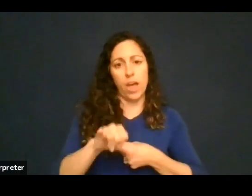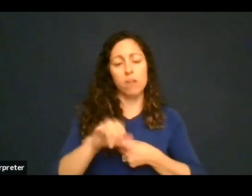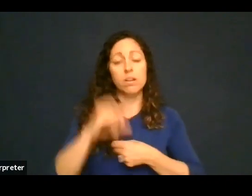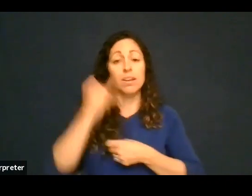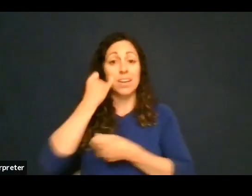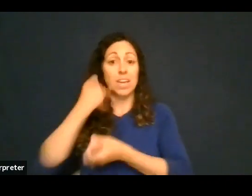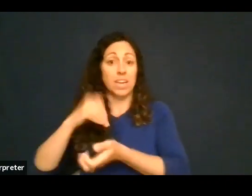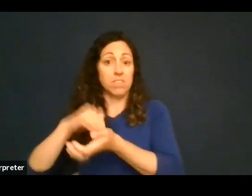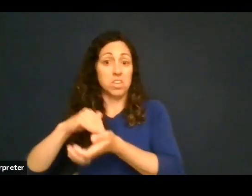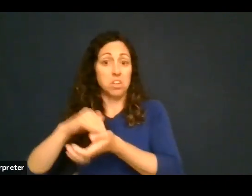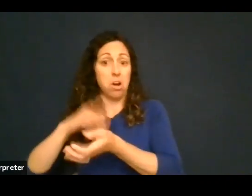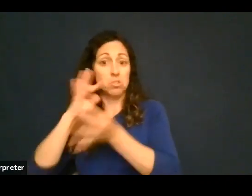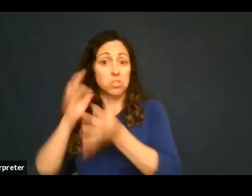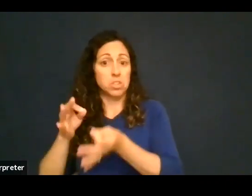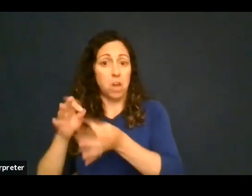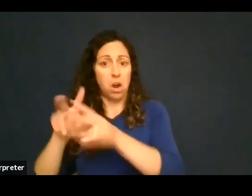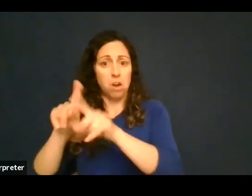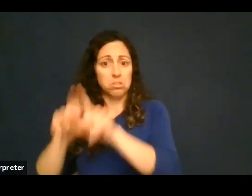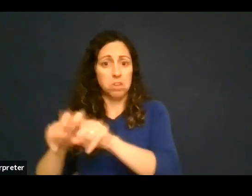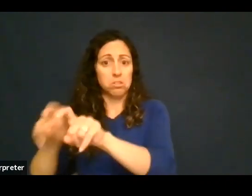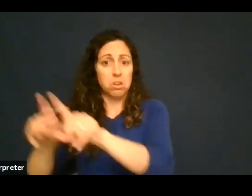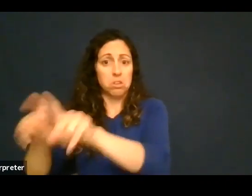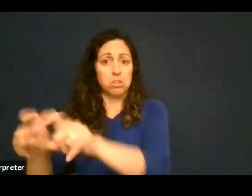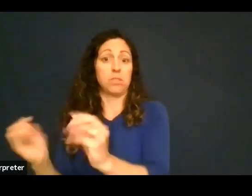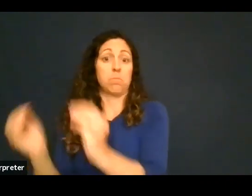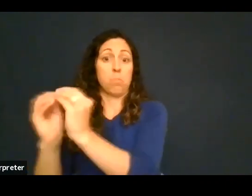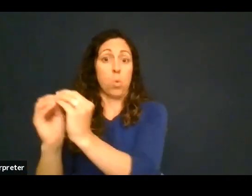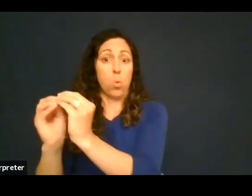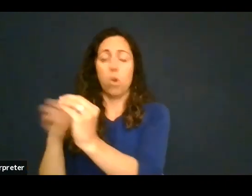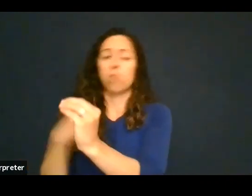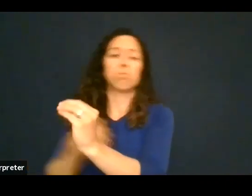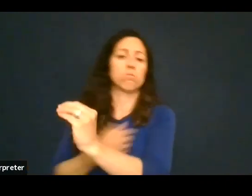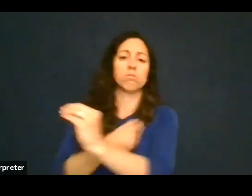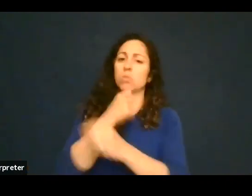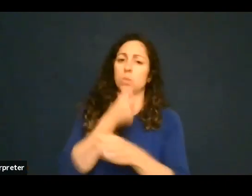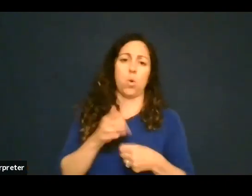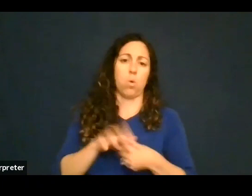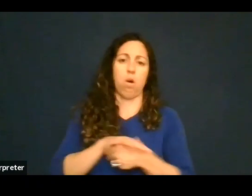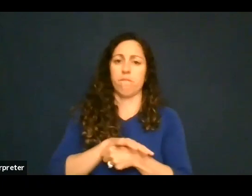But it's normally a fairly small part of the total cost. Some clinicians who know you well